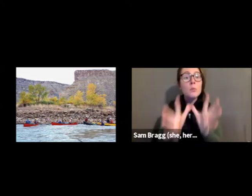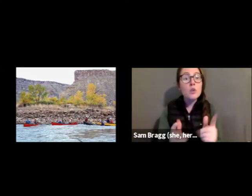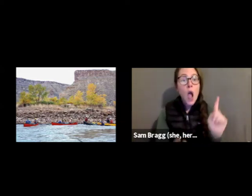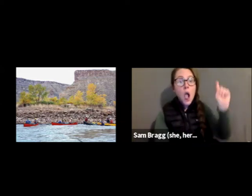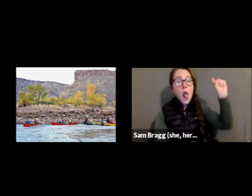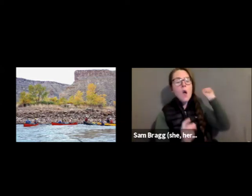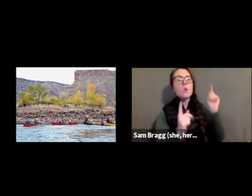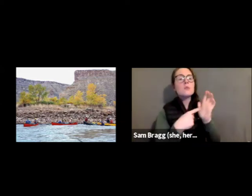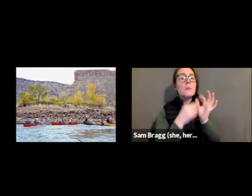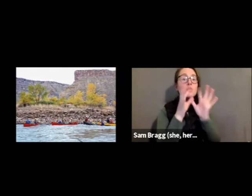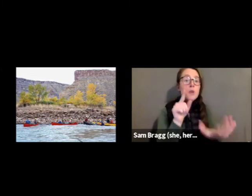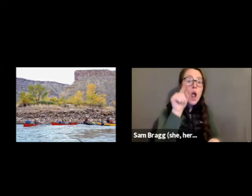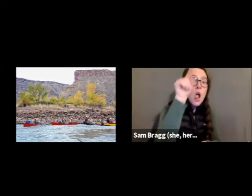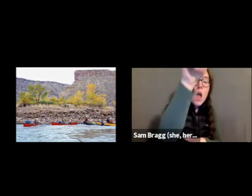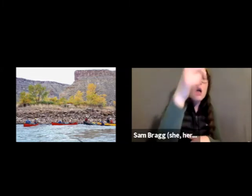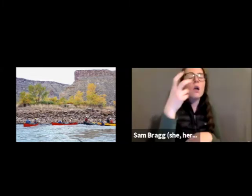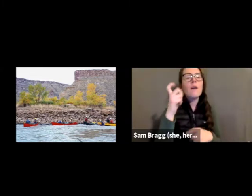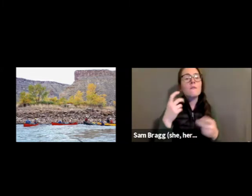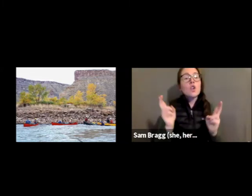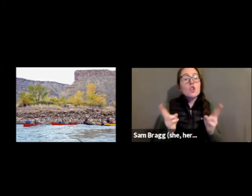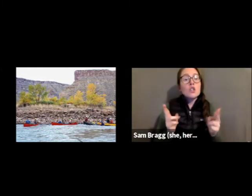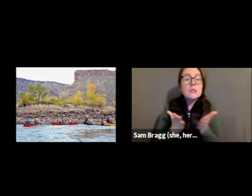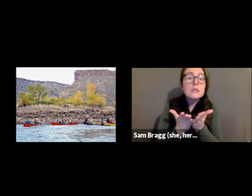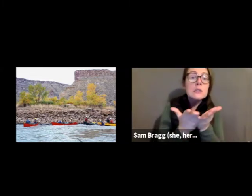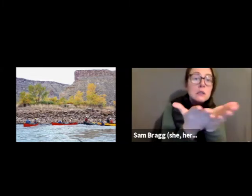that that was really challenging and sometimes the interpreter was way behind or way ahead of me